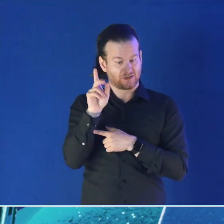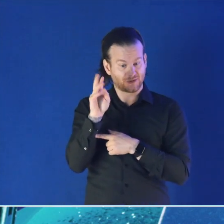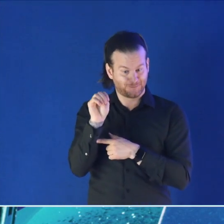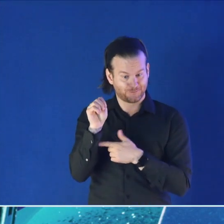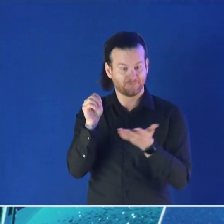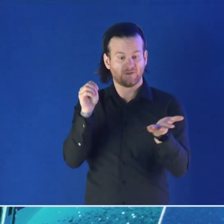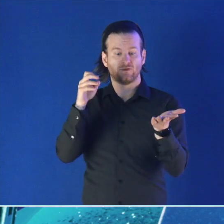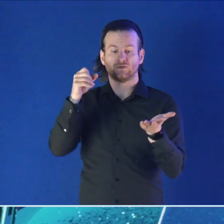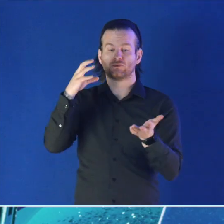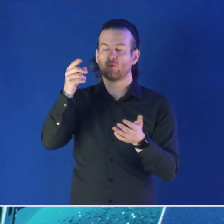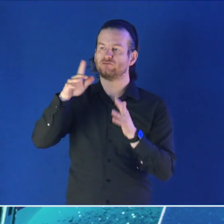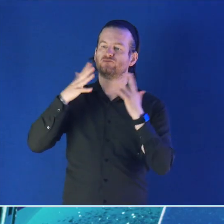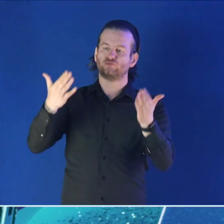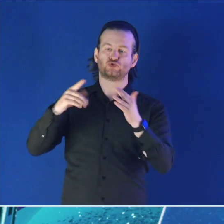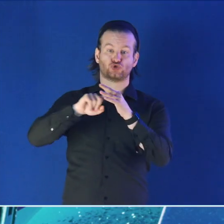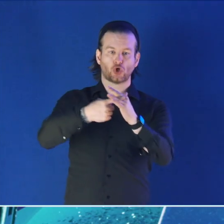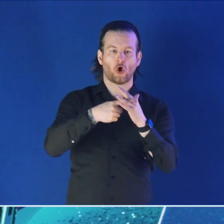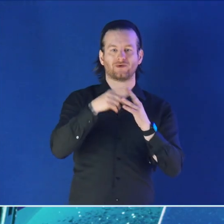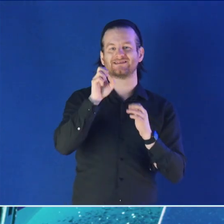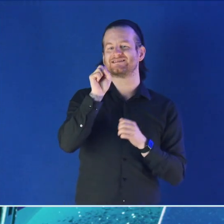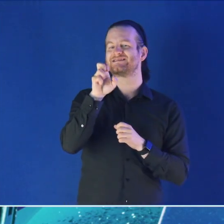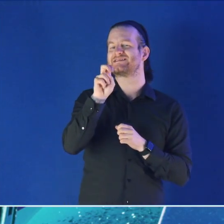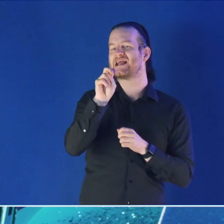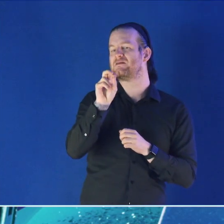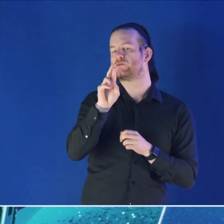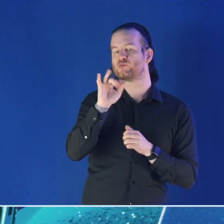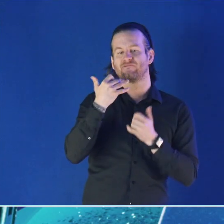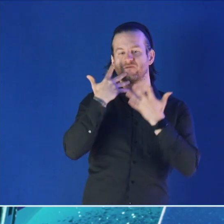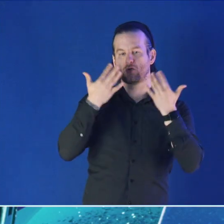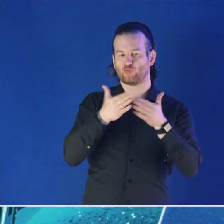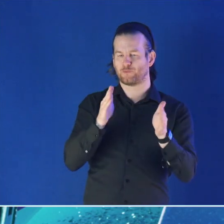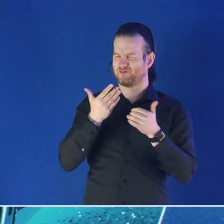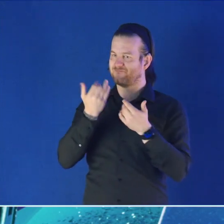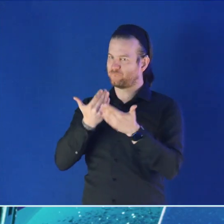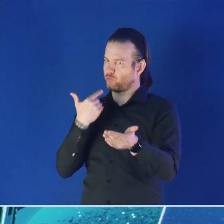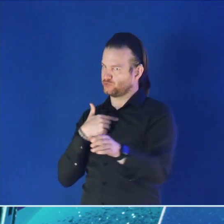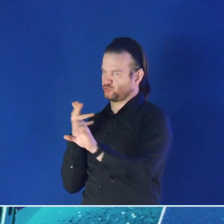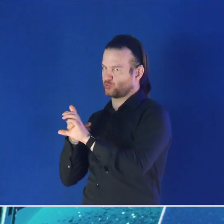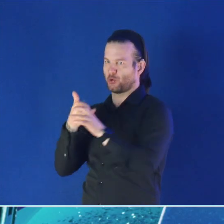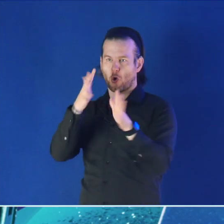and partnered with KultureCity to create Ben's room.